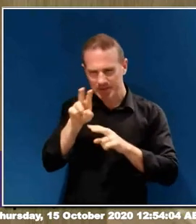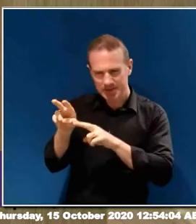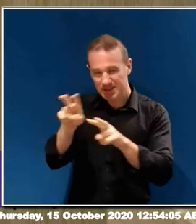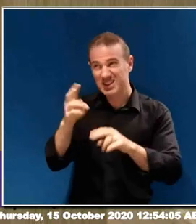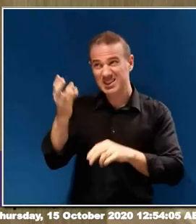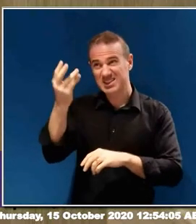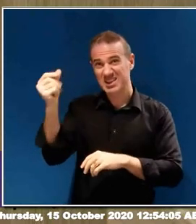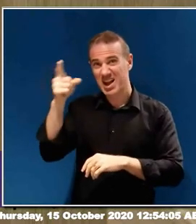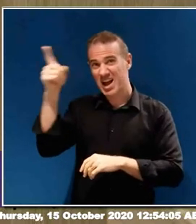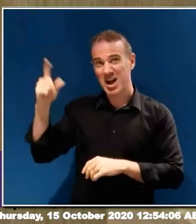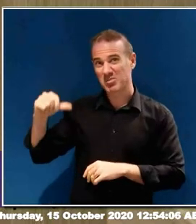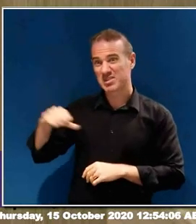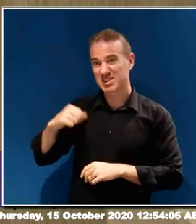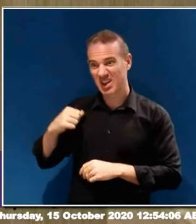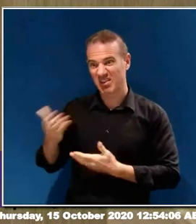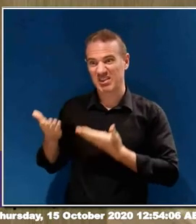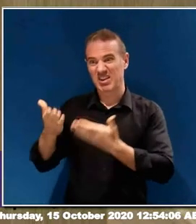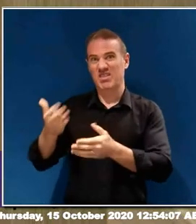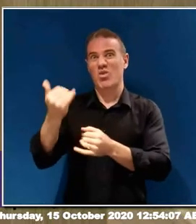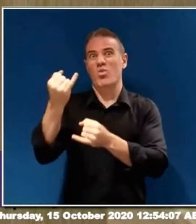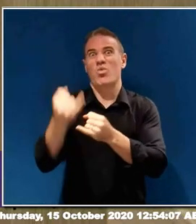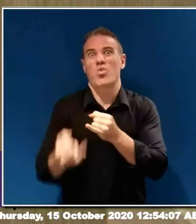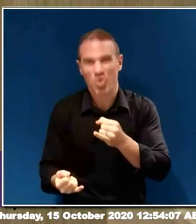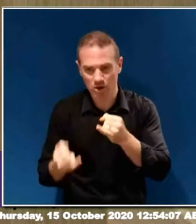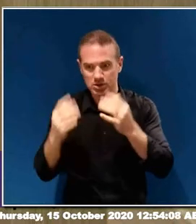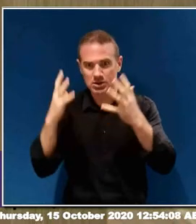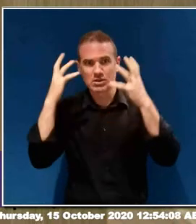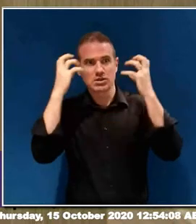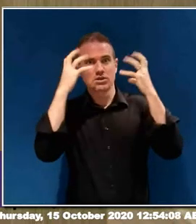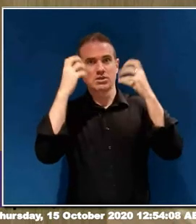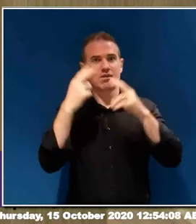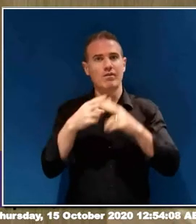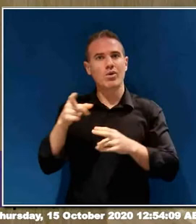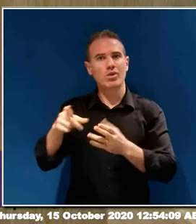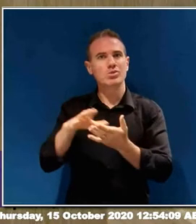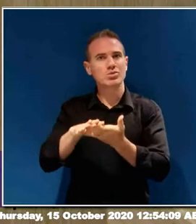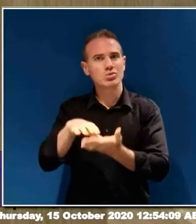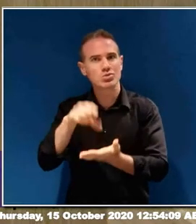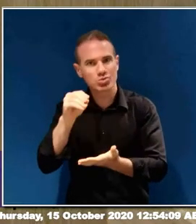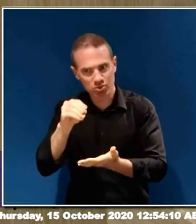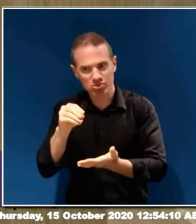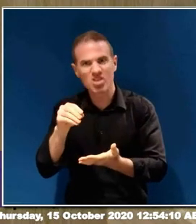and physical responses of some students, thereby providing the excuse